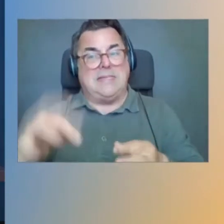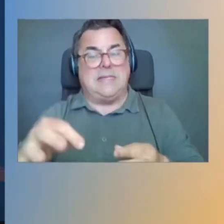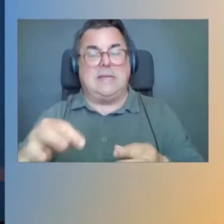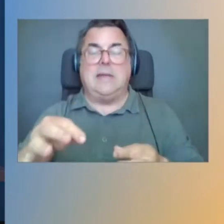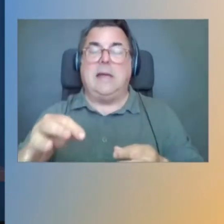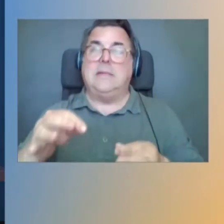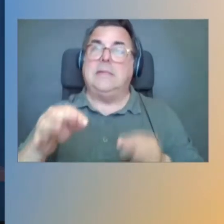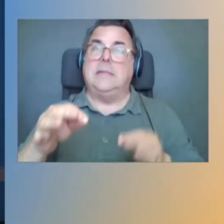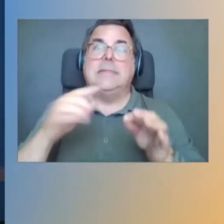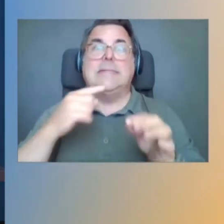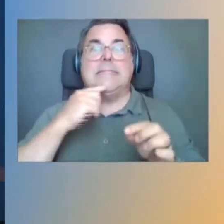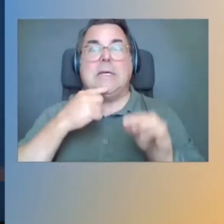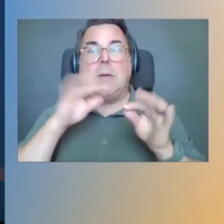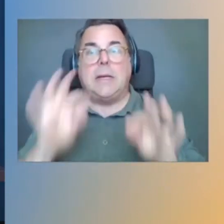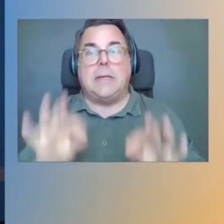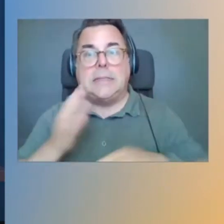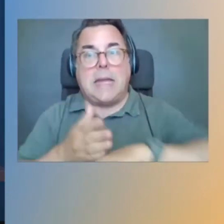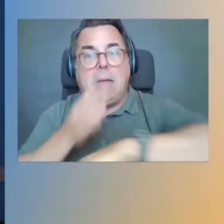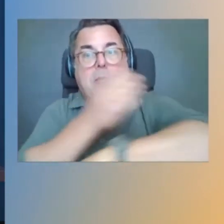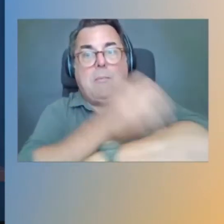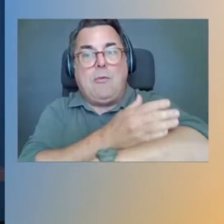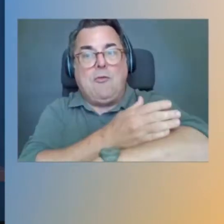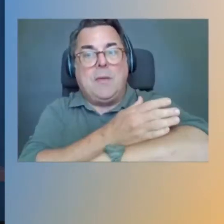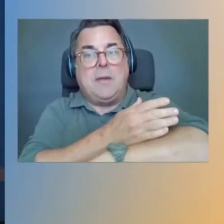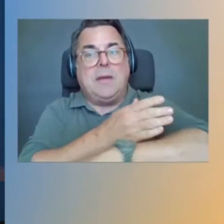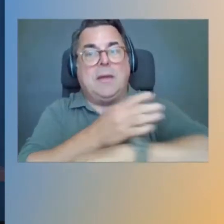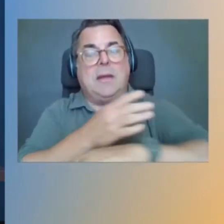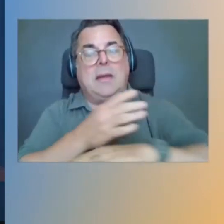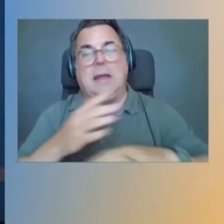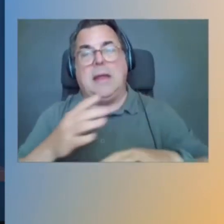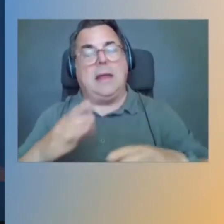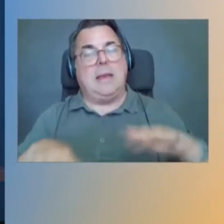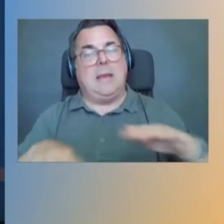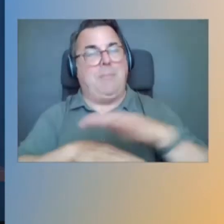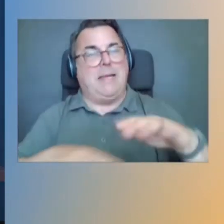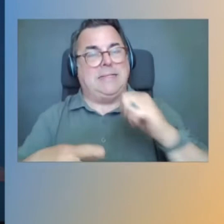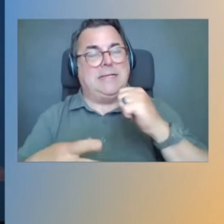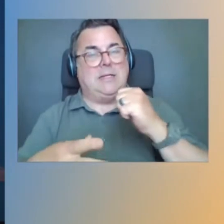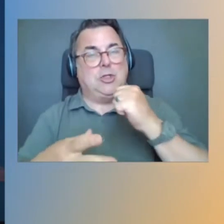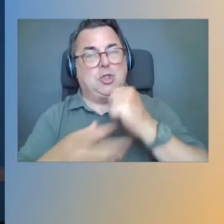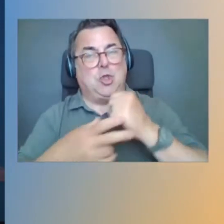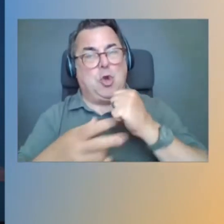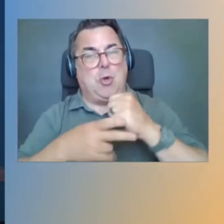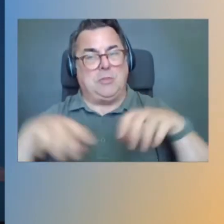in the bare bones storage performance. Yeah, I would say this is a gargantuan improvement